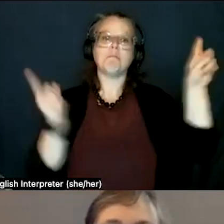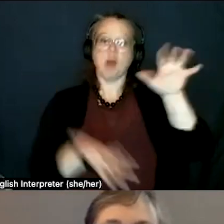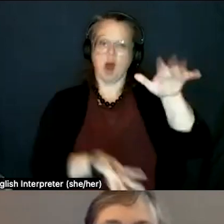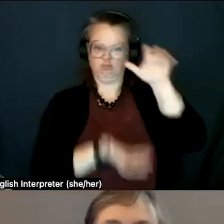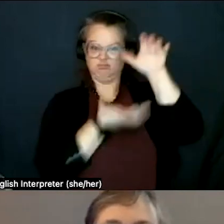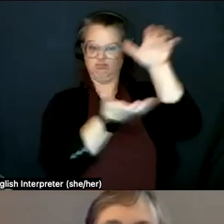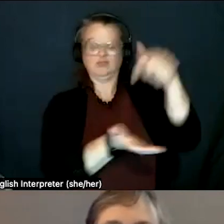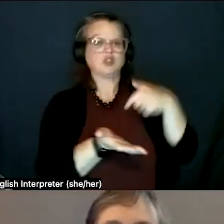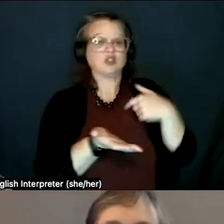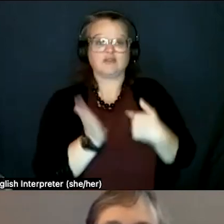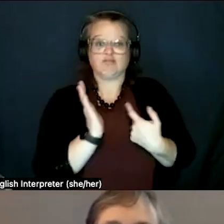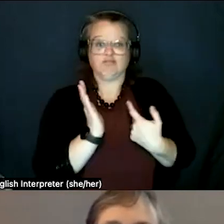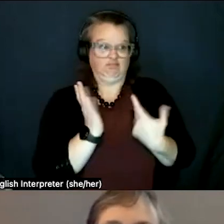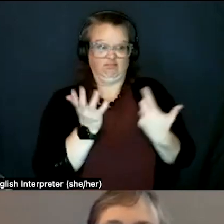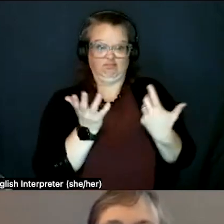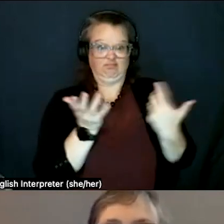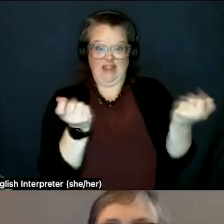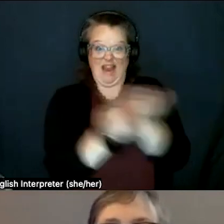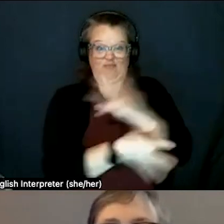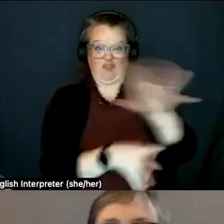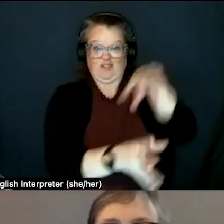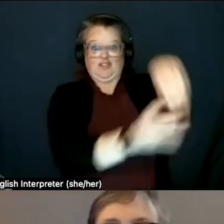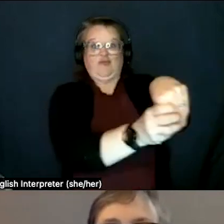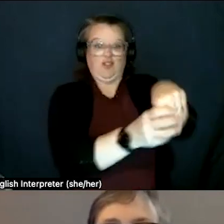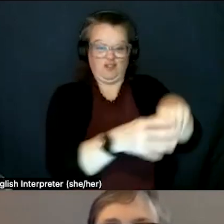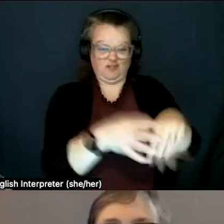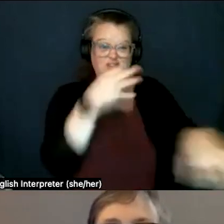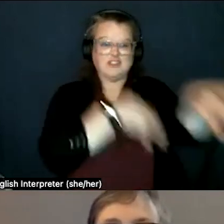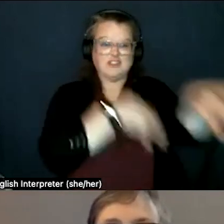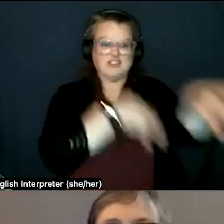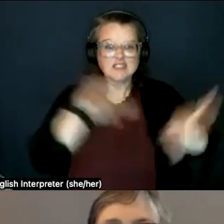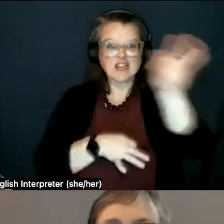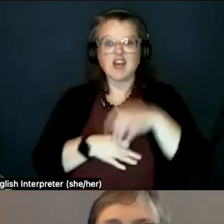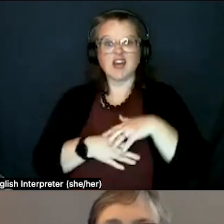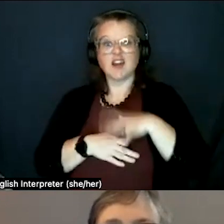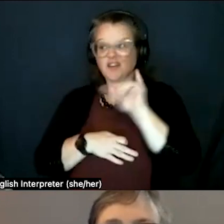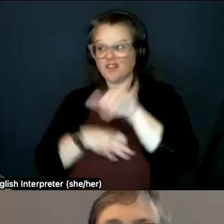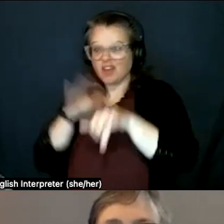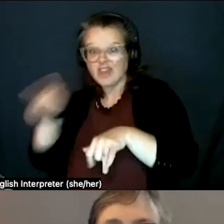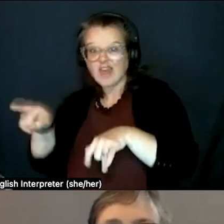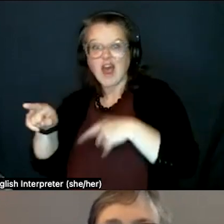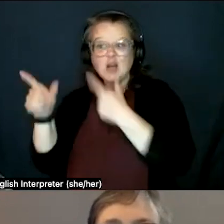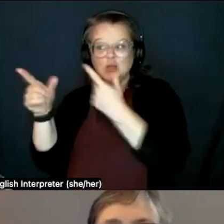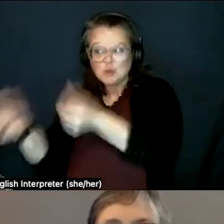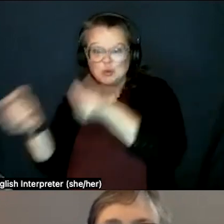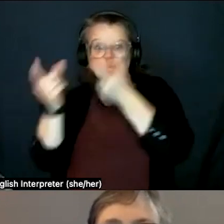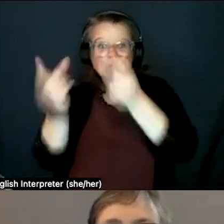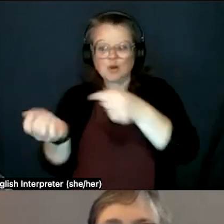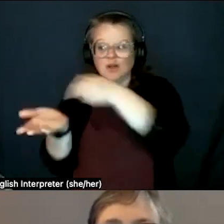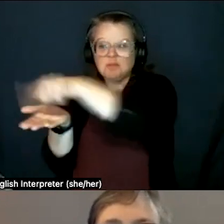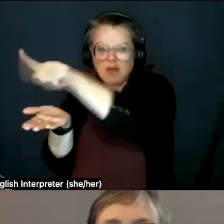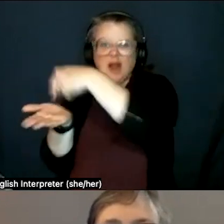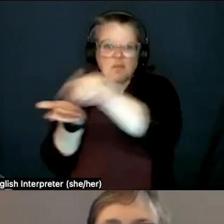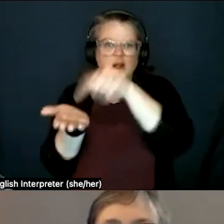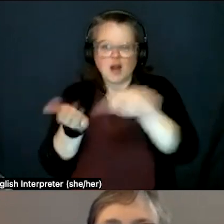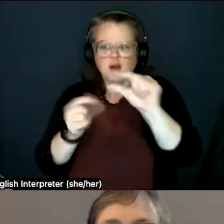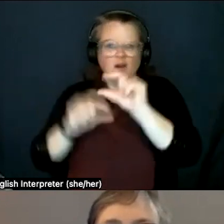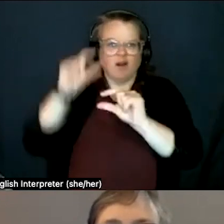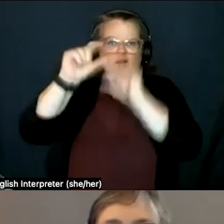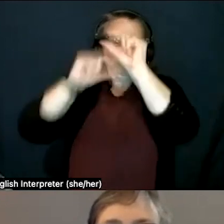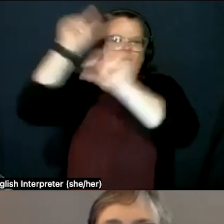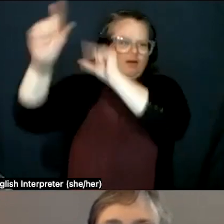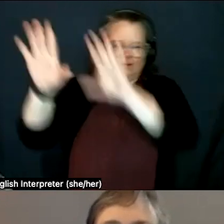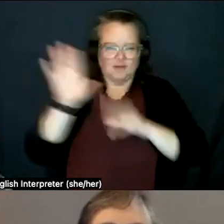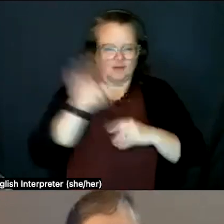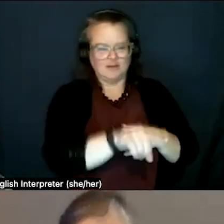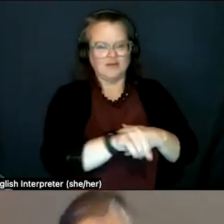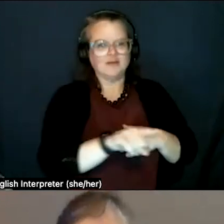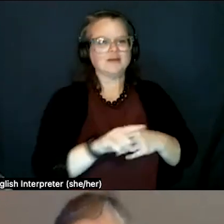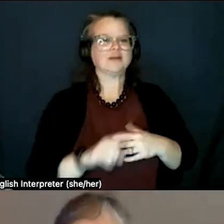as long as possible. Which is one of the appeals of an Airtable type of the... You can get so far